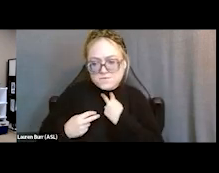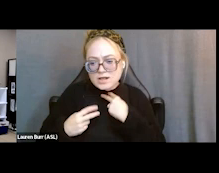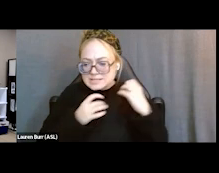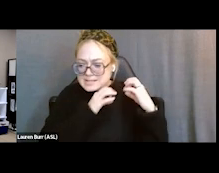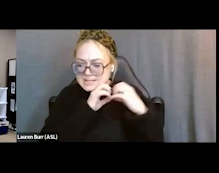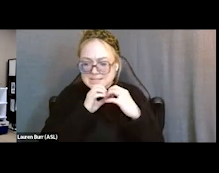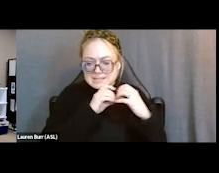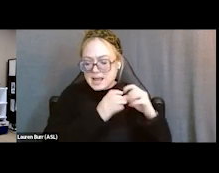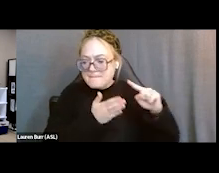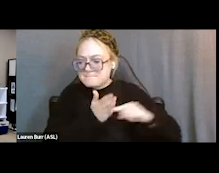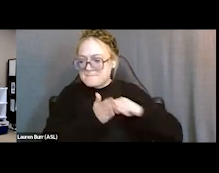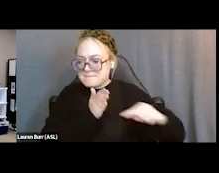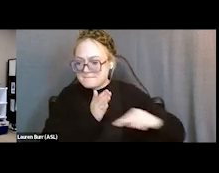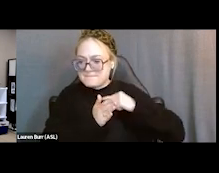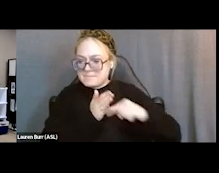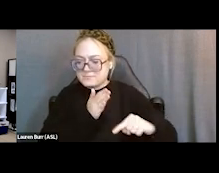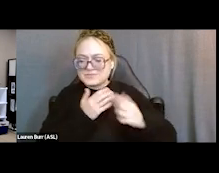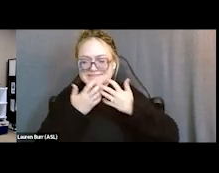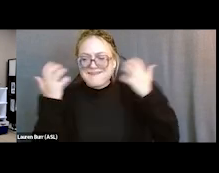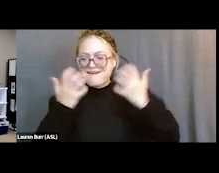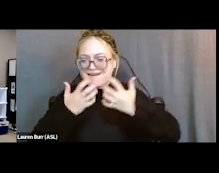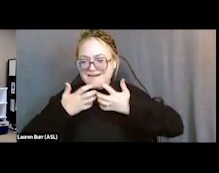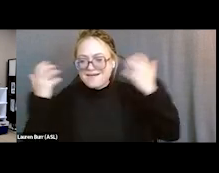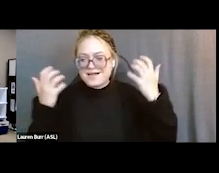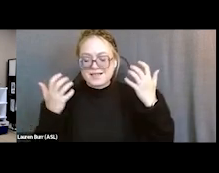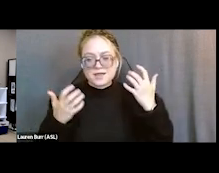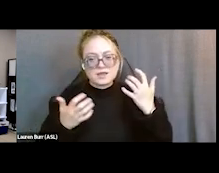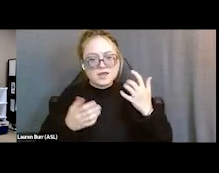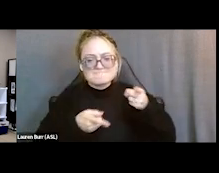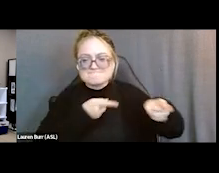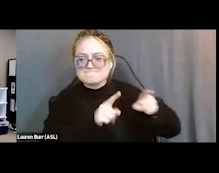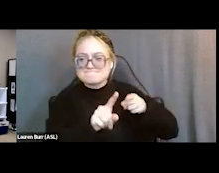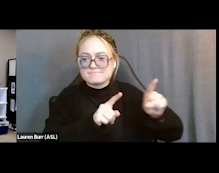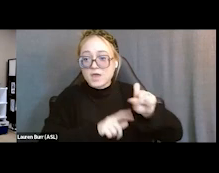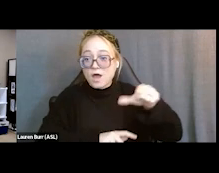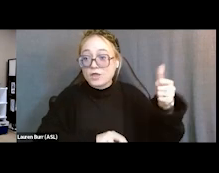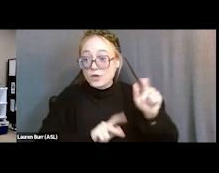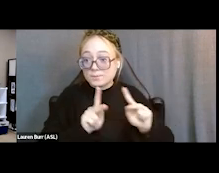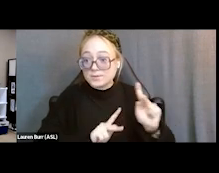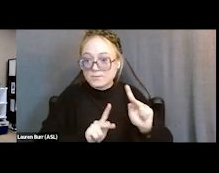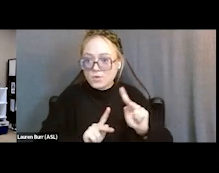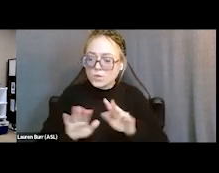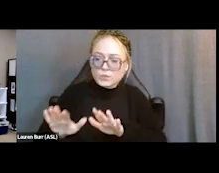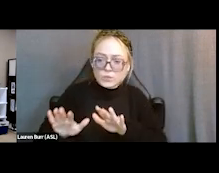statements toward her, so she's yelling and making rude comments to others, we can validate that it makes sense she would feel angry,